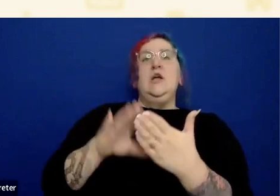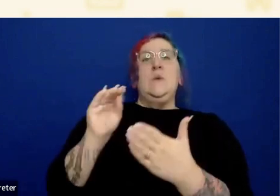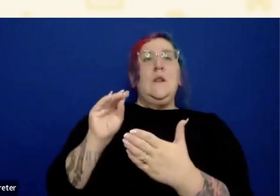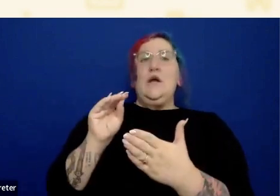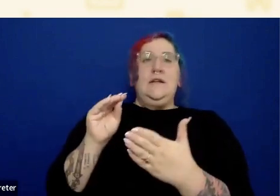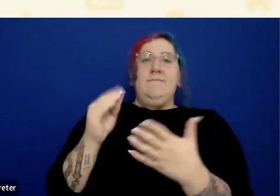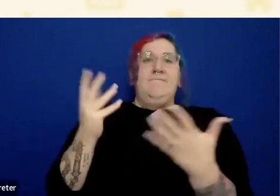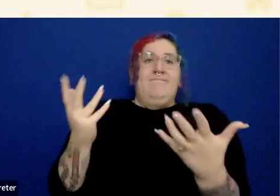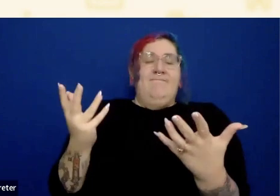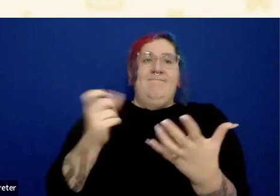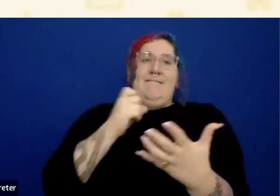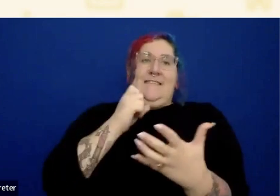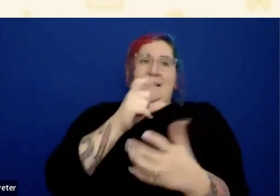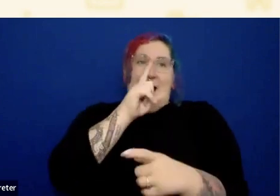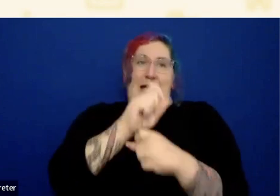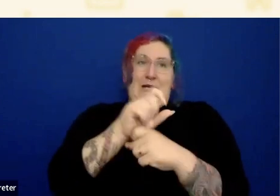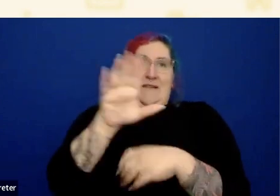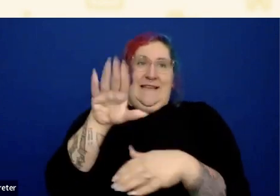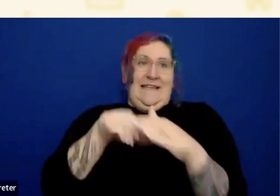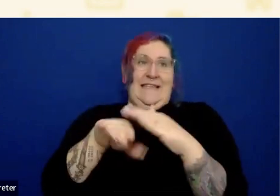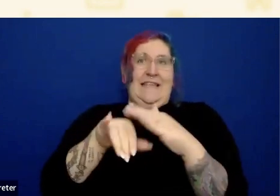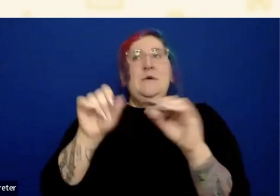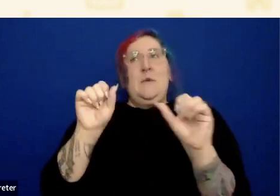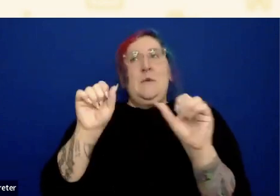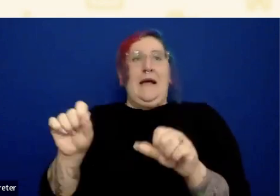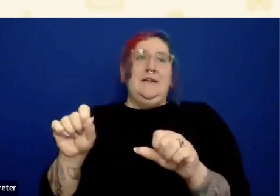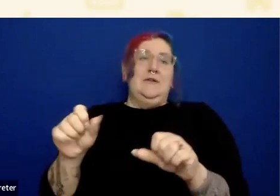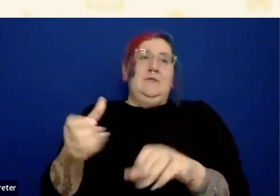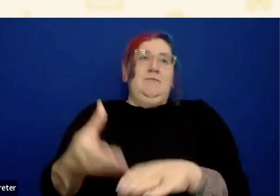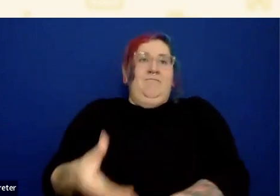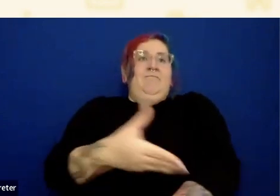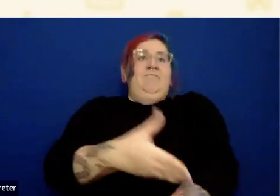that things could have been done in a more efficient way.